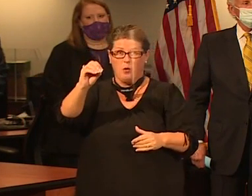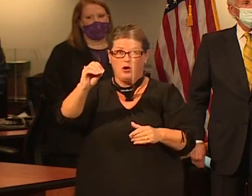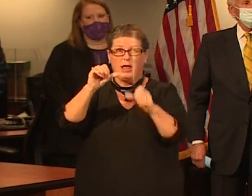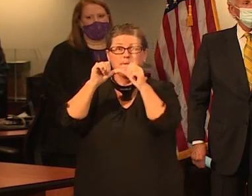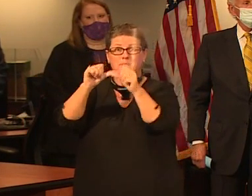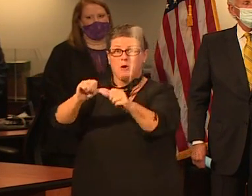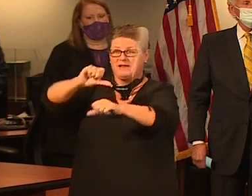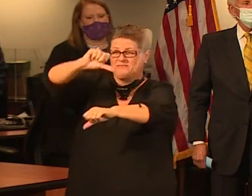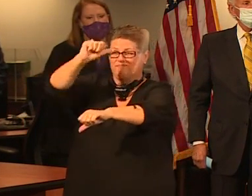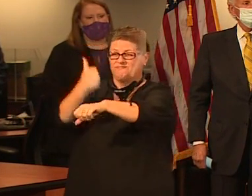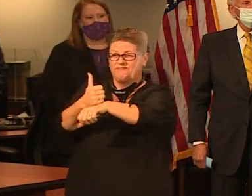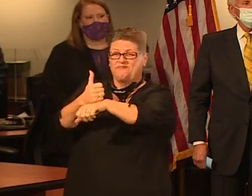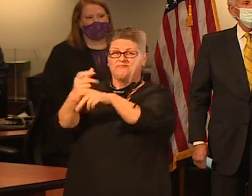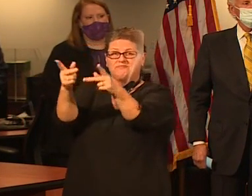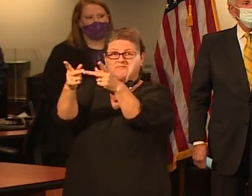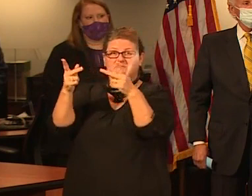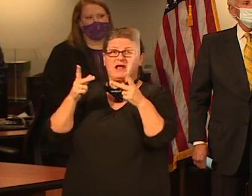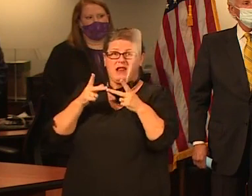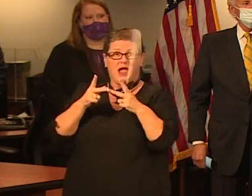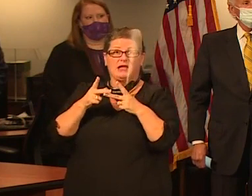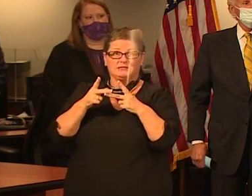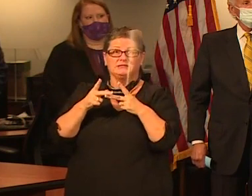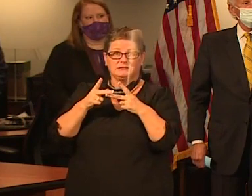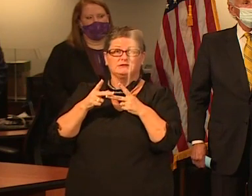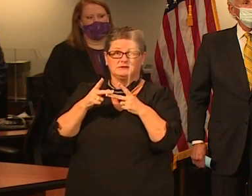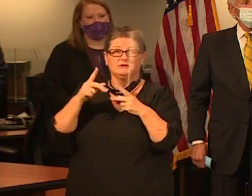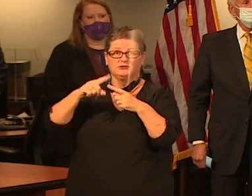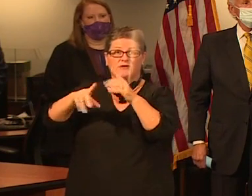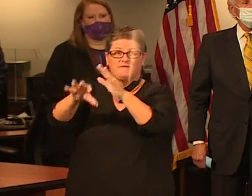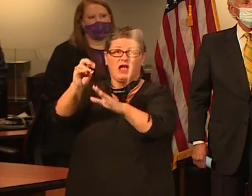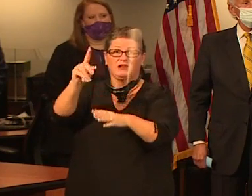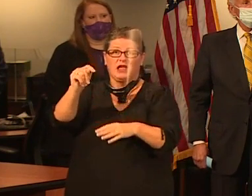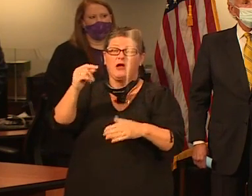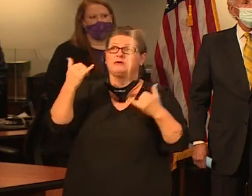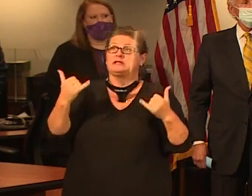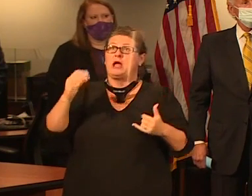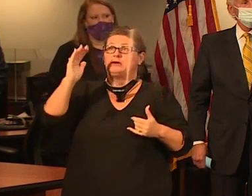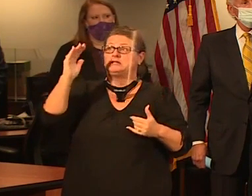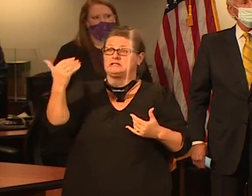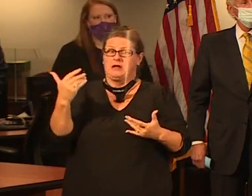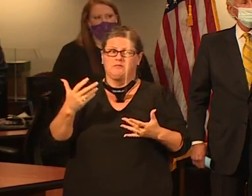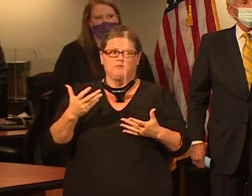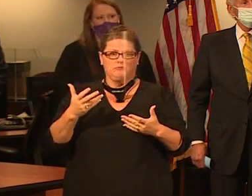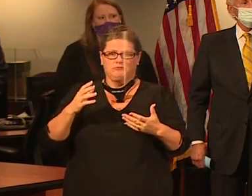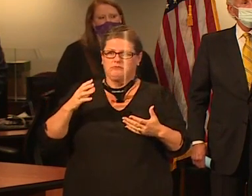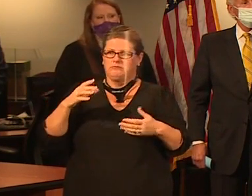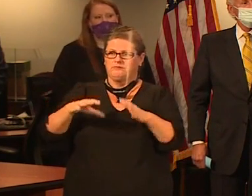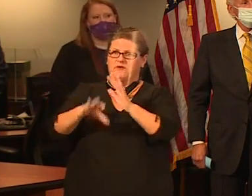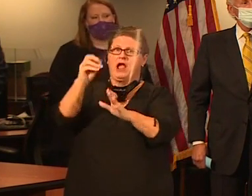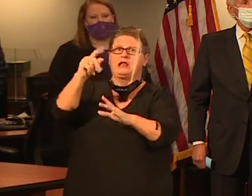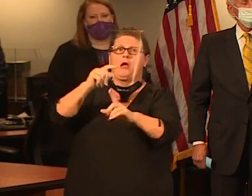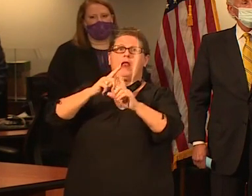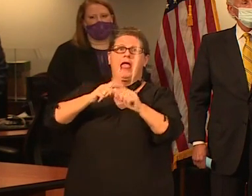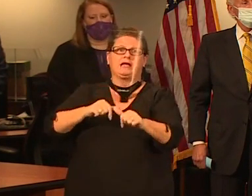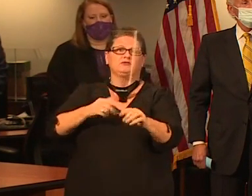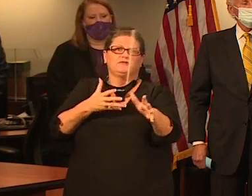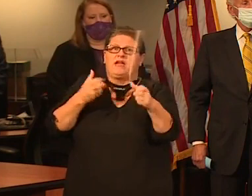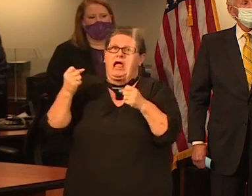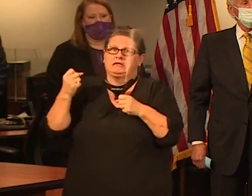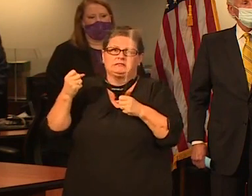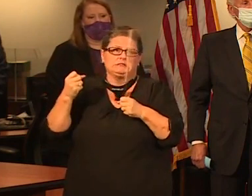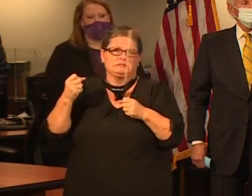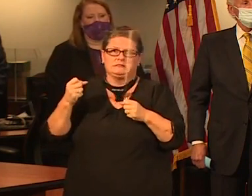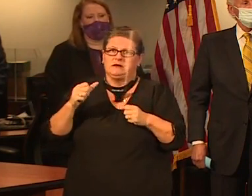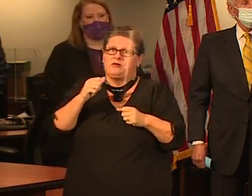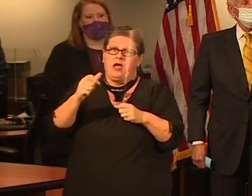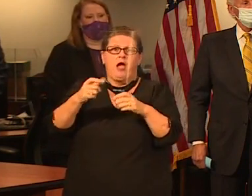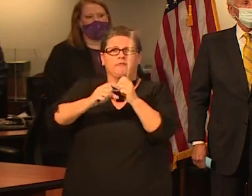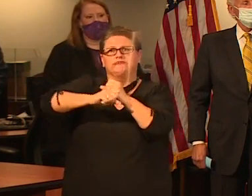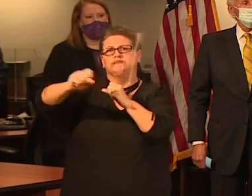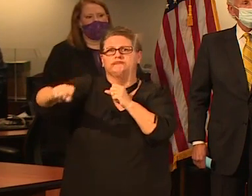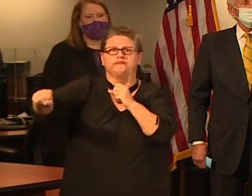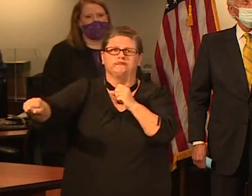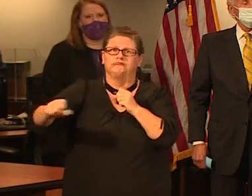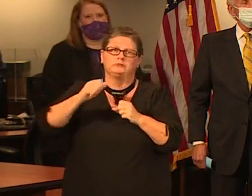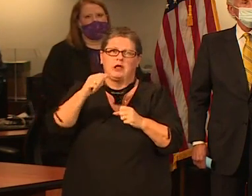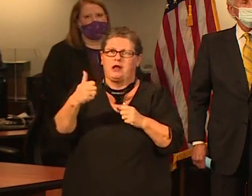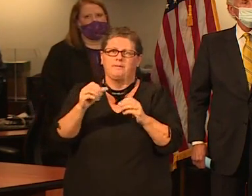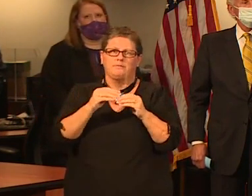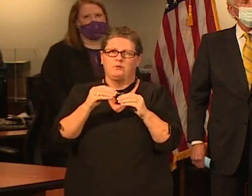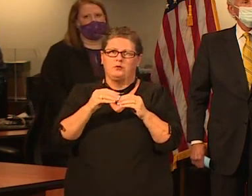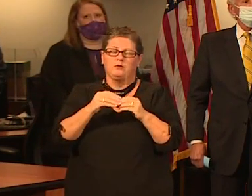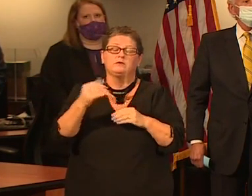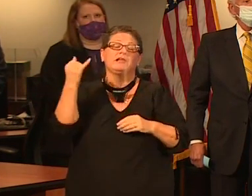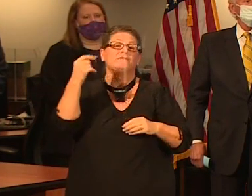HAVE MORE THAN 540 PERMANENT AND MOBILE TESTING LOCATIONS AND THE TURN AROUND TIME ANOTHER RESULTS IS INCREASING, IT IS BECOMING FASTER AND FAST TEAR TIME